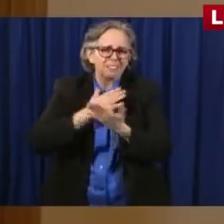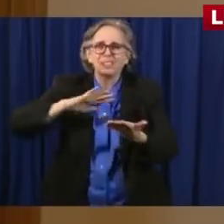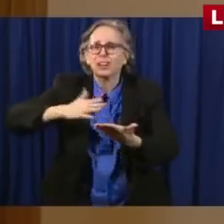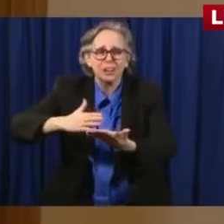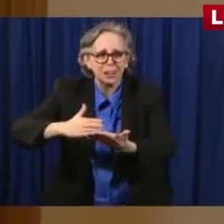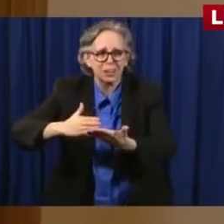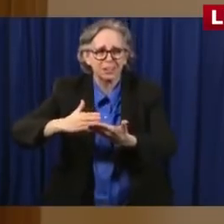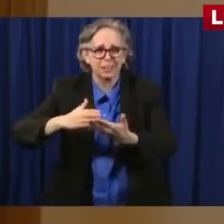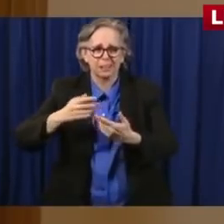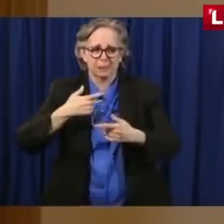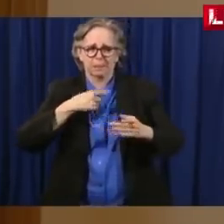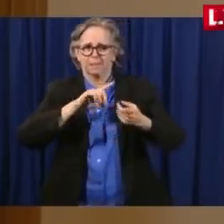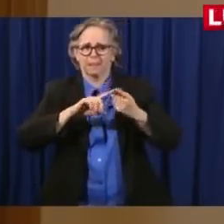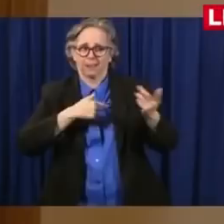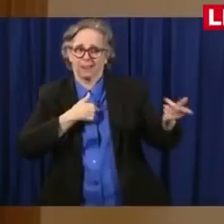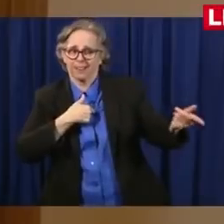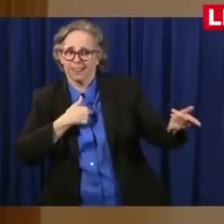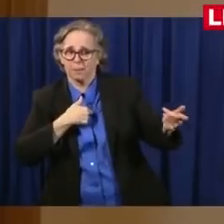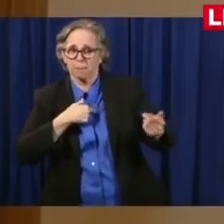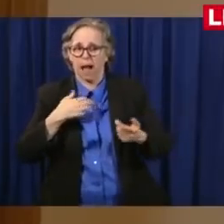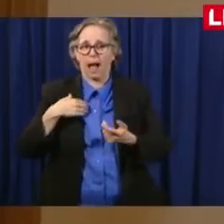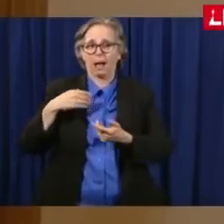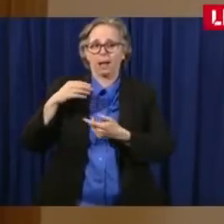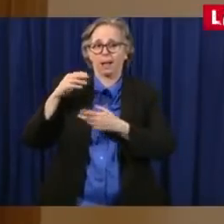WE ARE DOING A VIRTUAL SEDER TONIGHT.